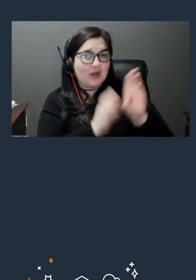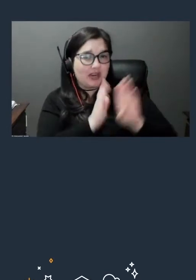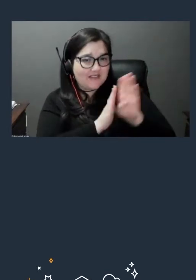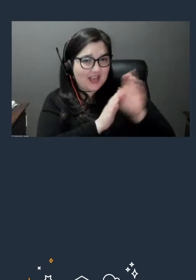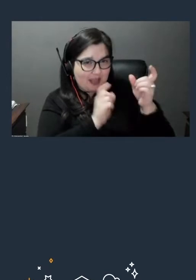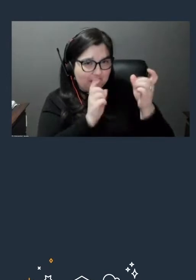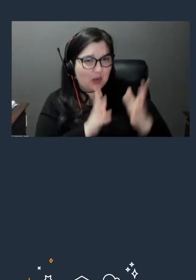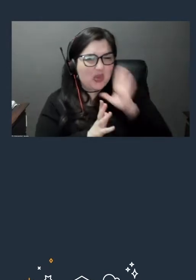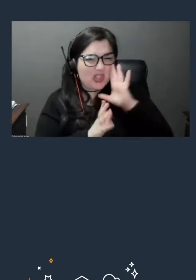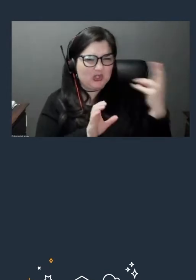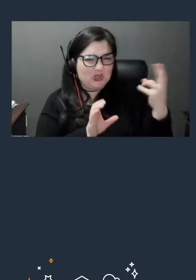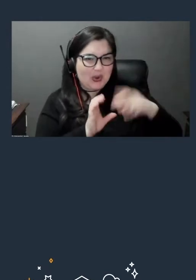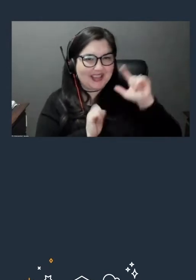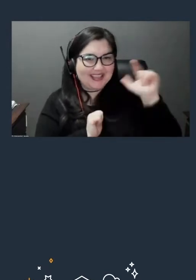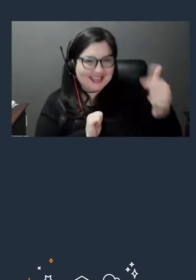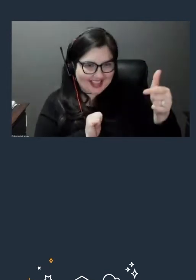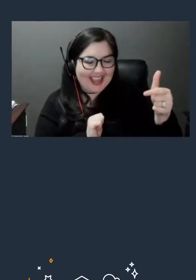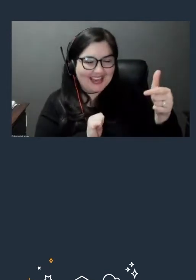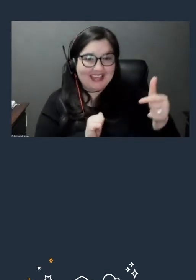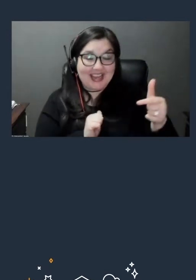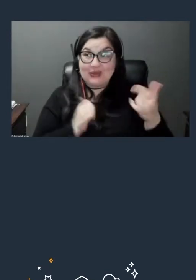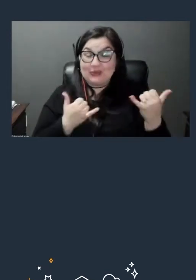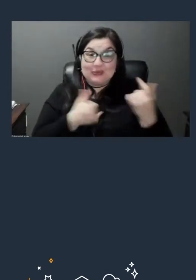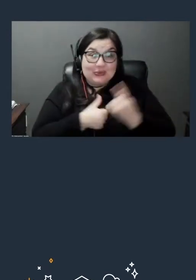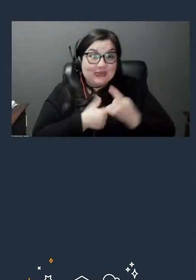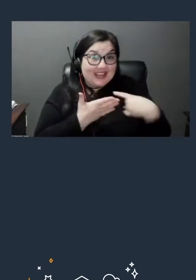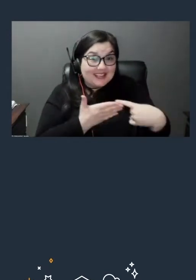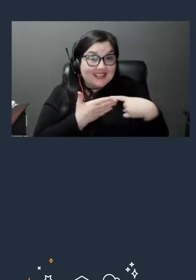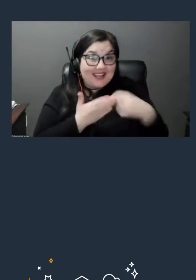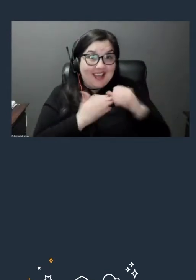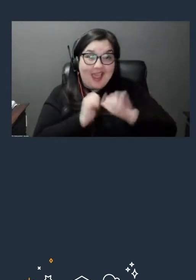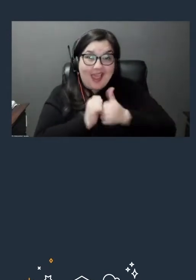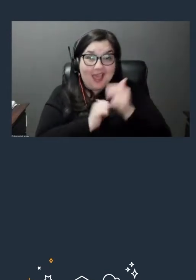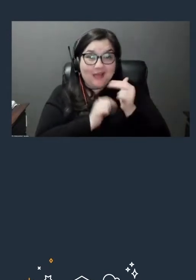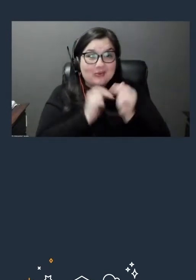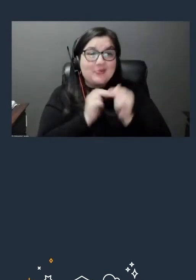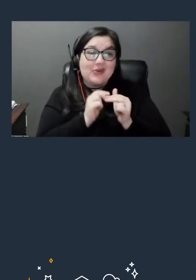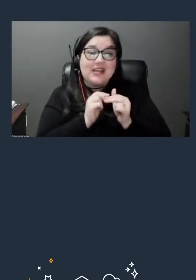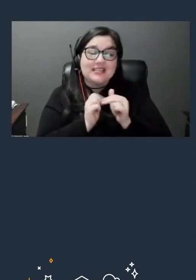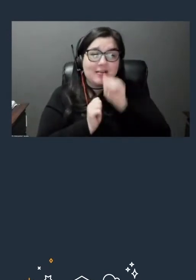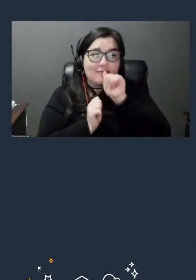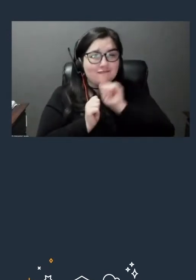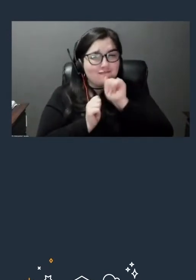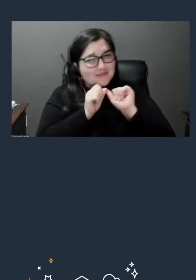And we're here to talk to you about how to build a resilient multi-region storage architecture with S3,